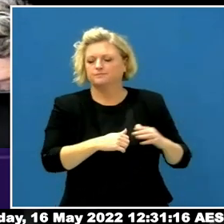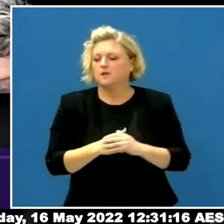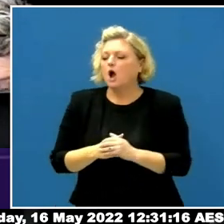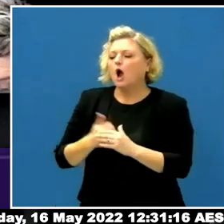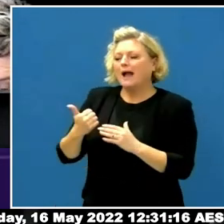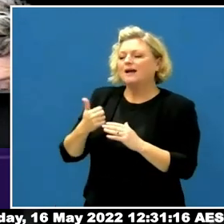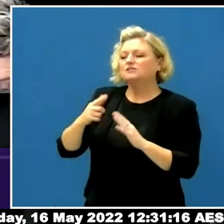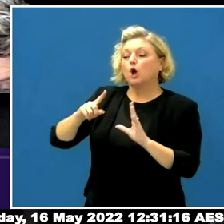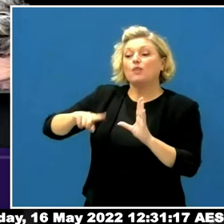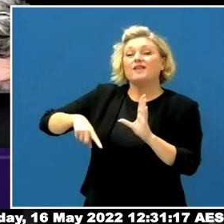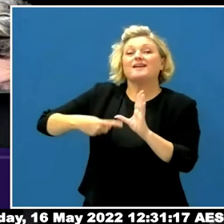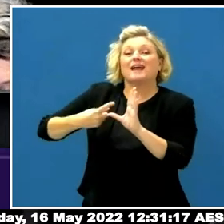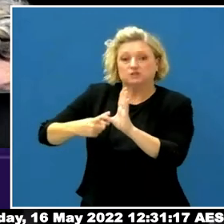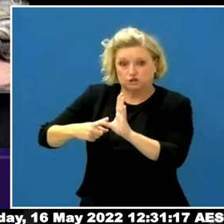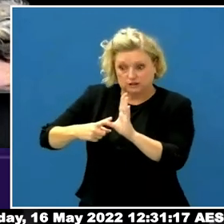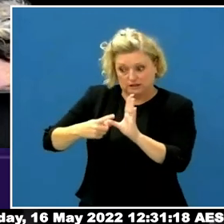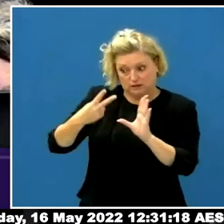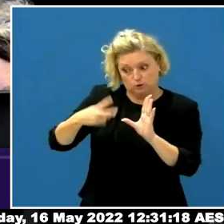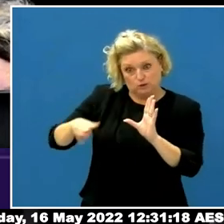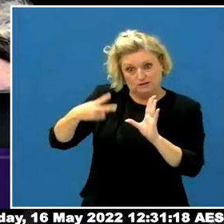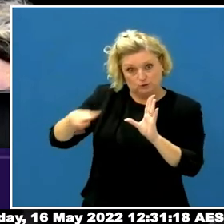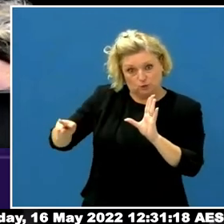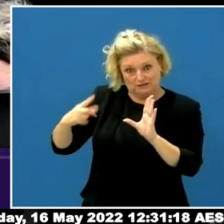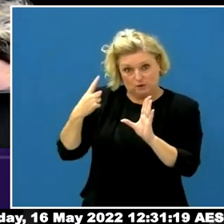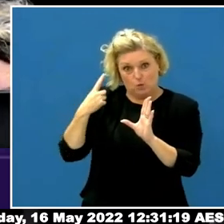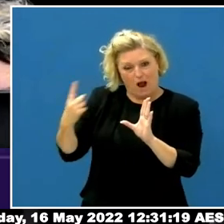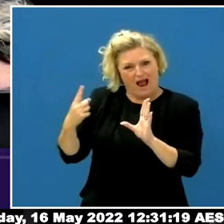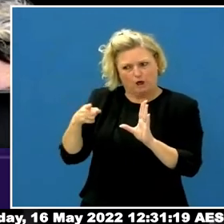Yes MR FOGARTY: Is it fair to say you in reservations and concerns?